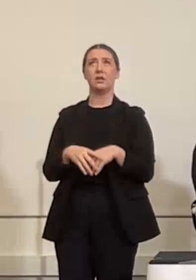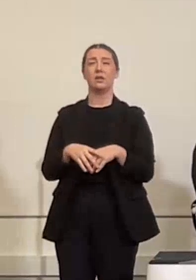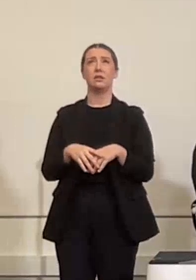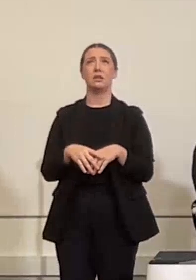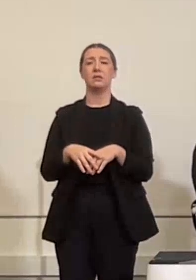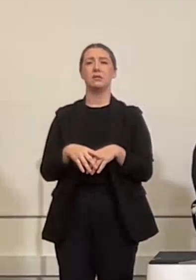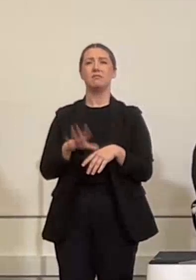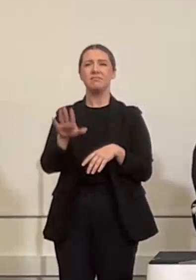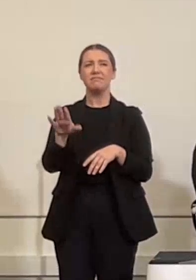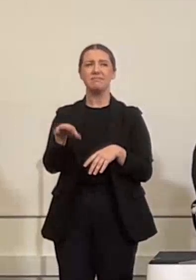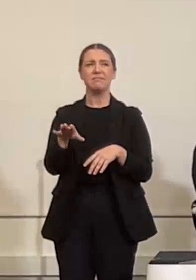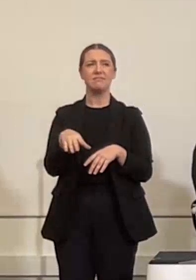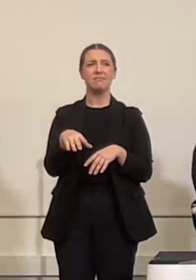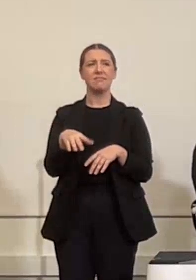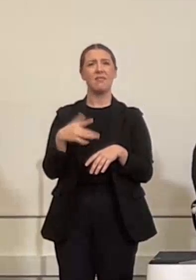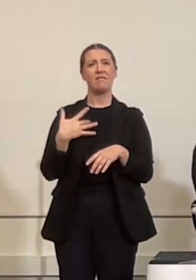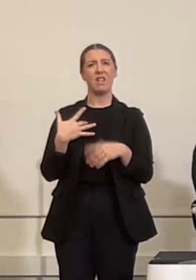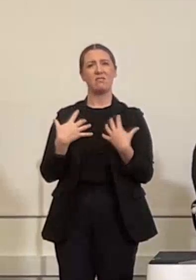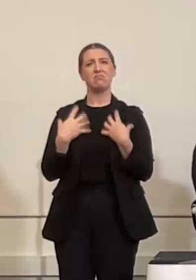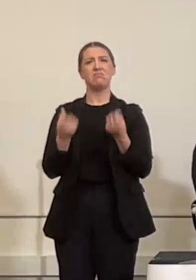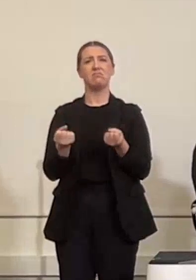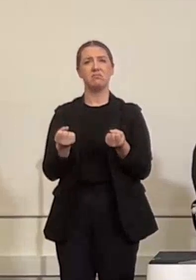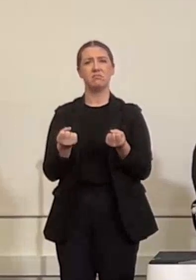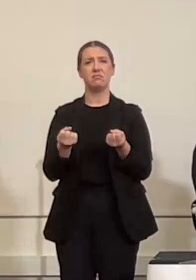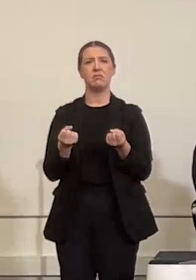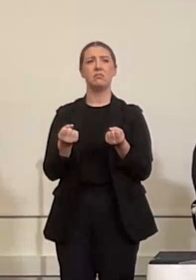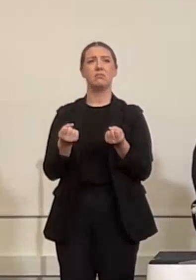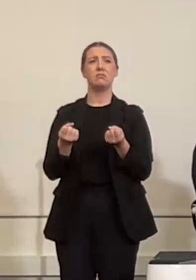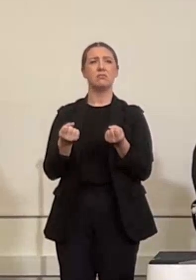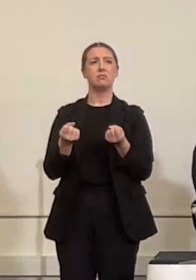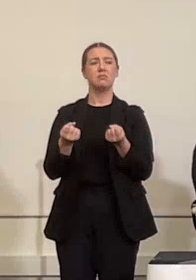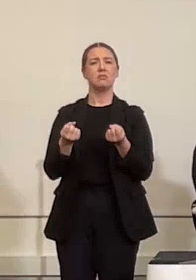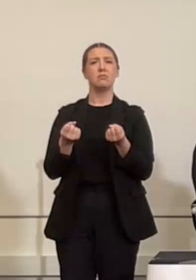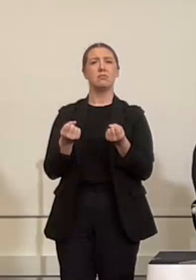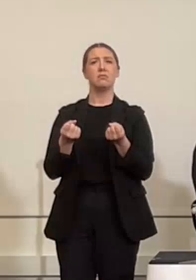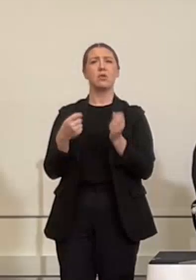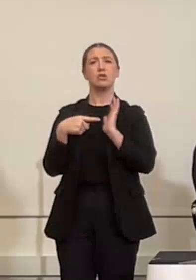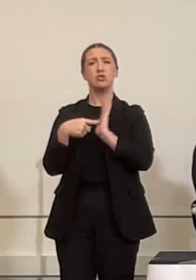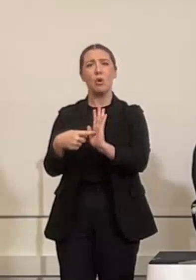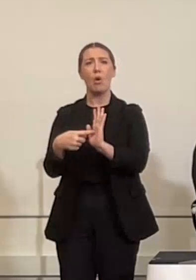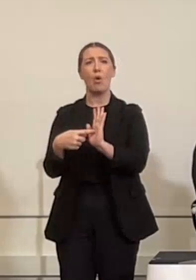is have the courage to show us at our show your worst face in